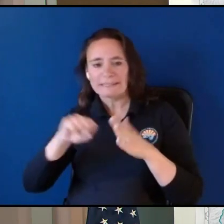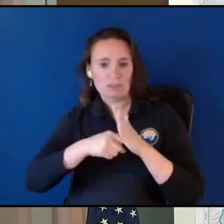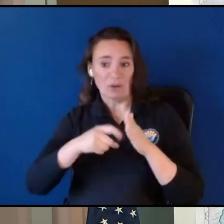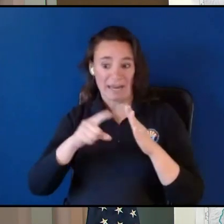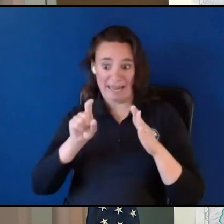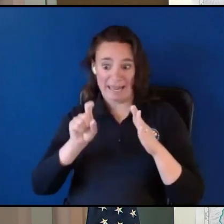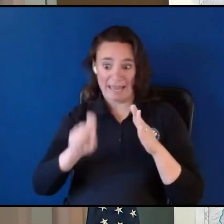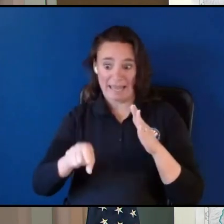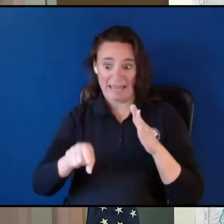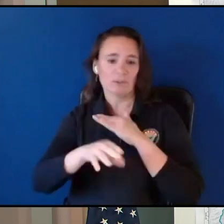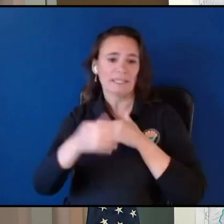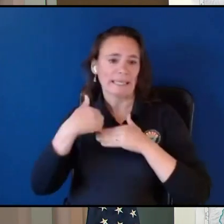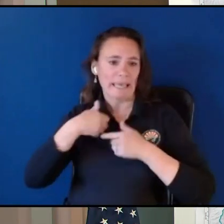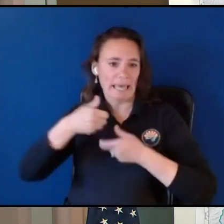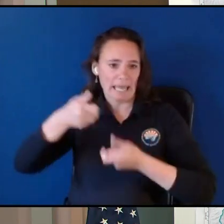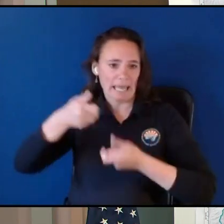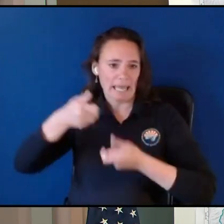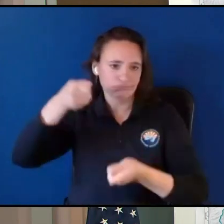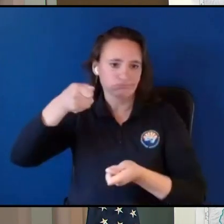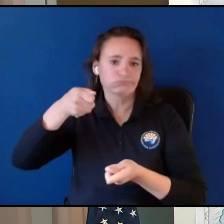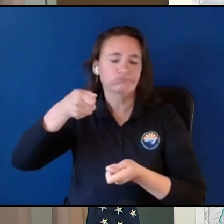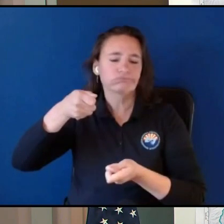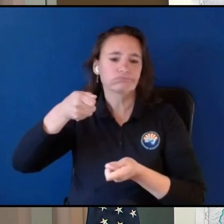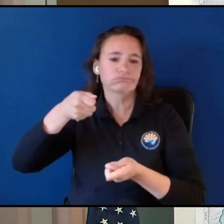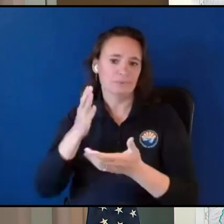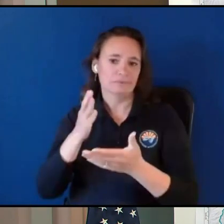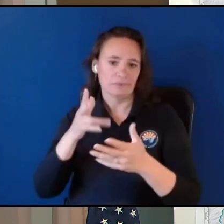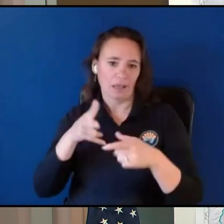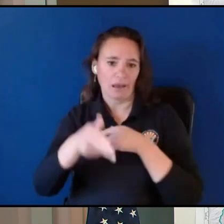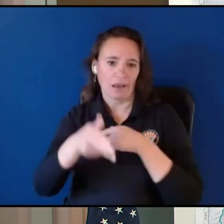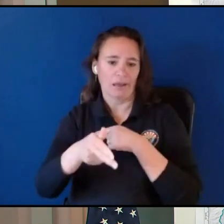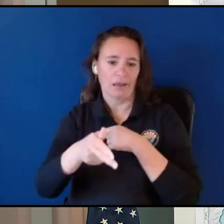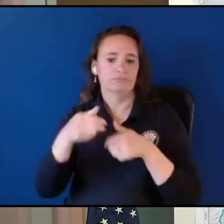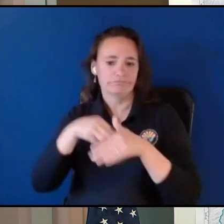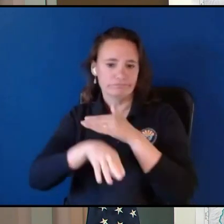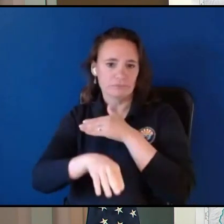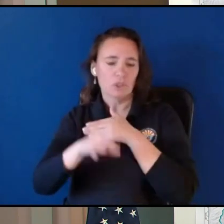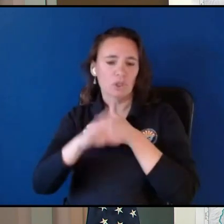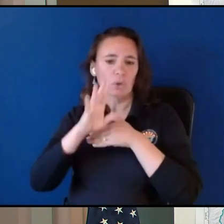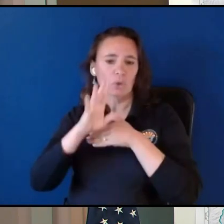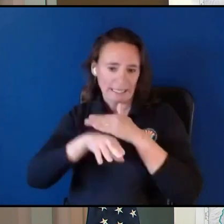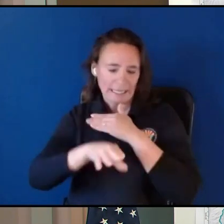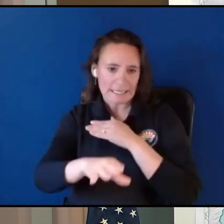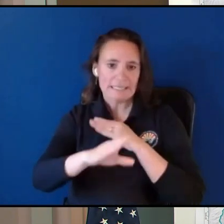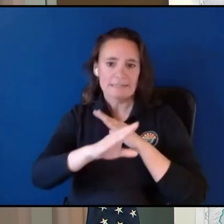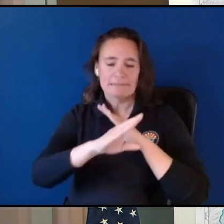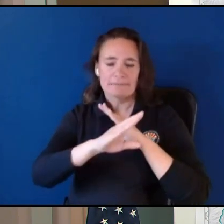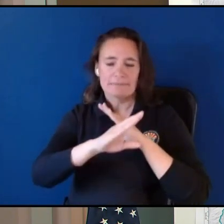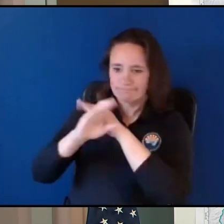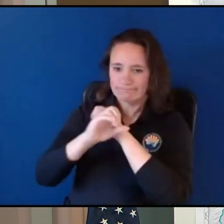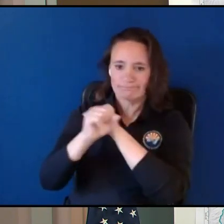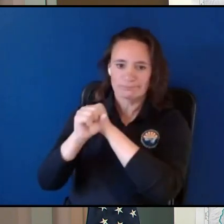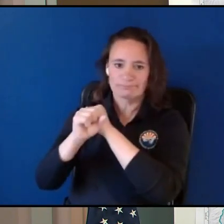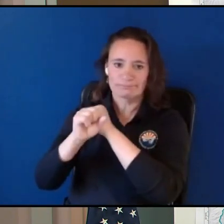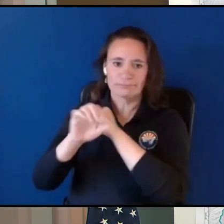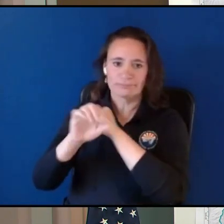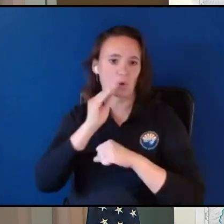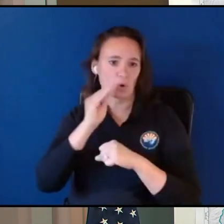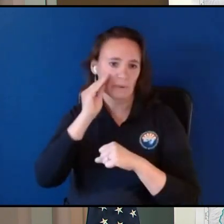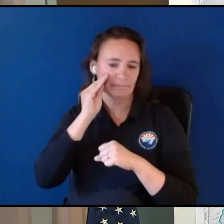So, rest assured we will get in and defend your home. Last thing I want to touch on is some new technology that